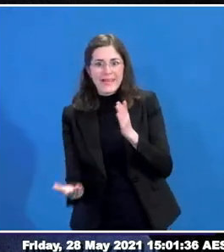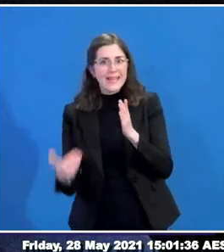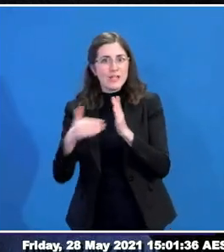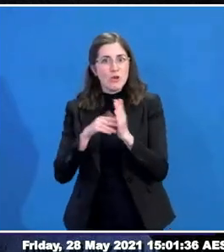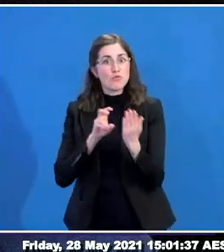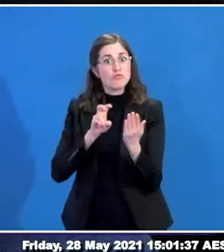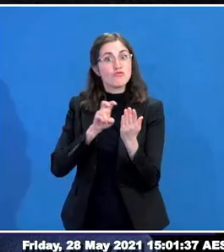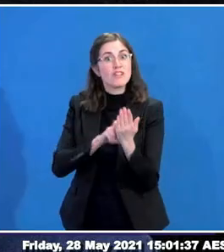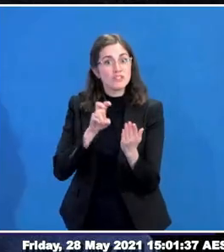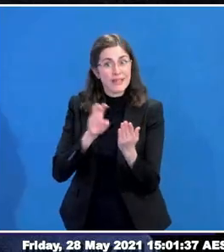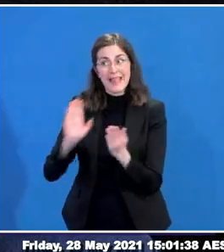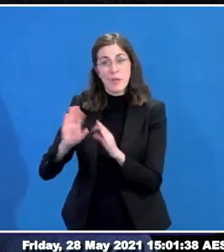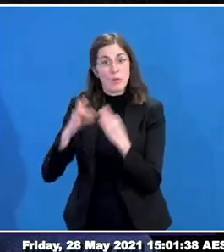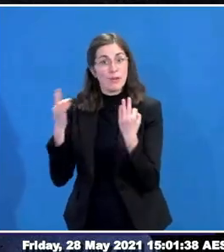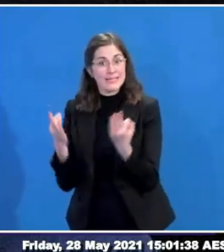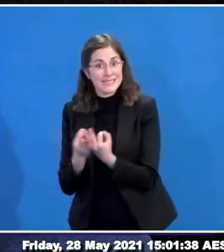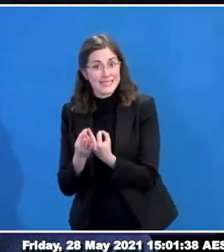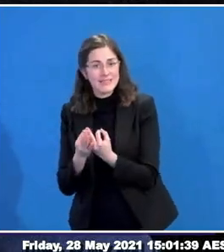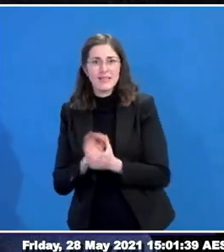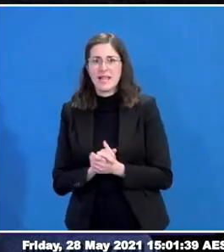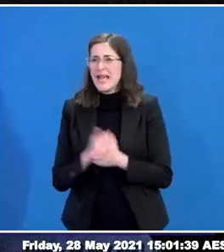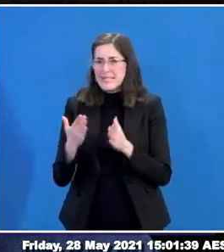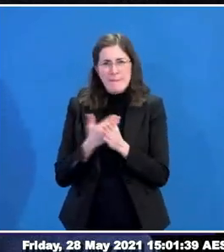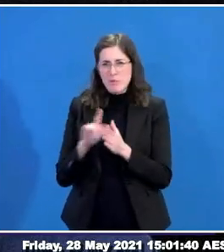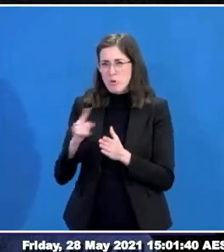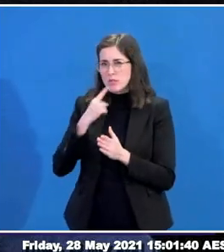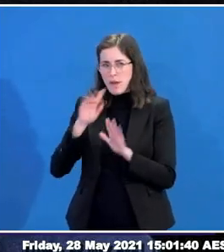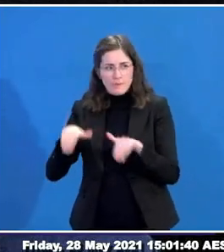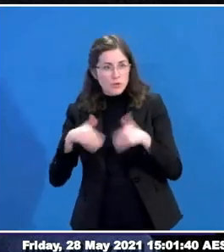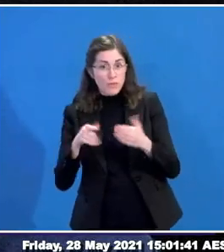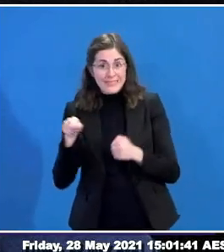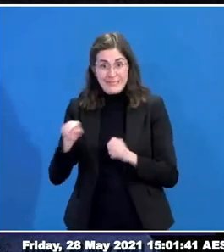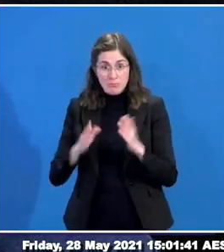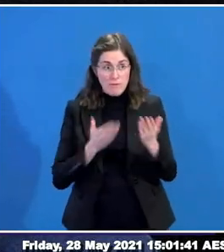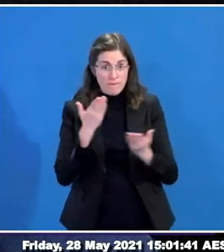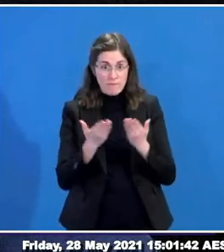depending on the classes of supports they are seeking to provide, it is the